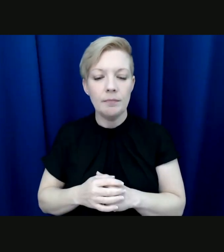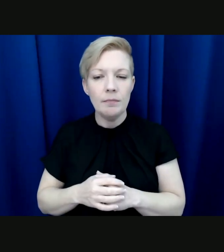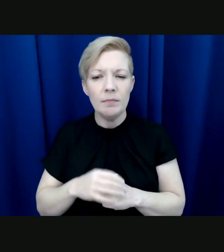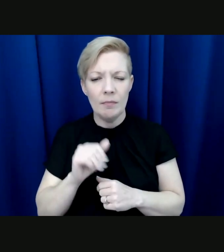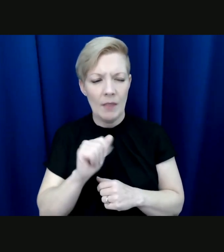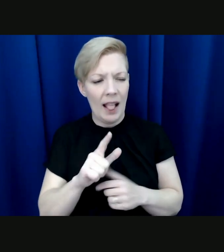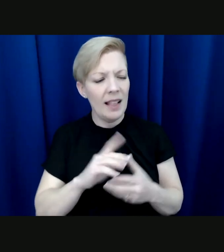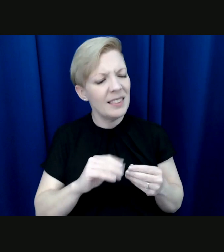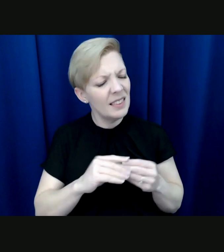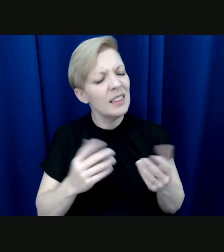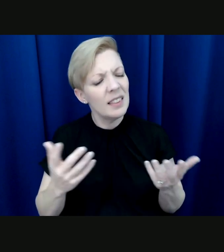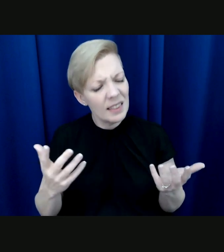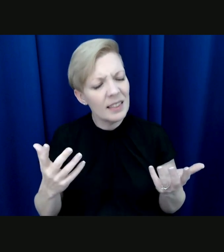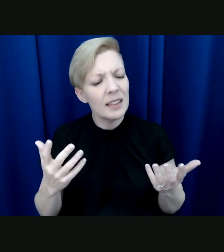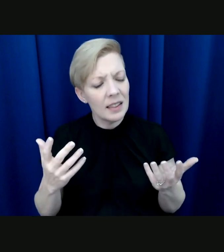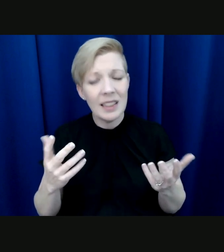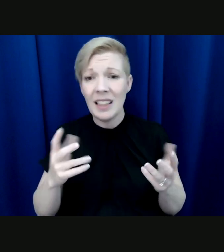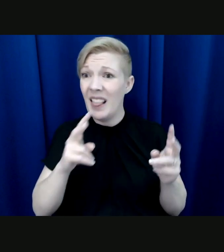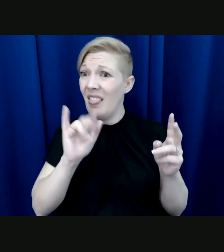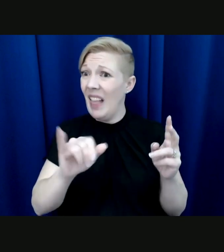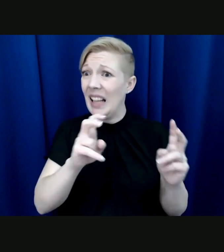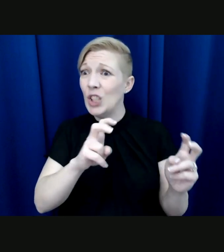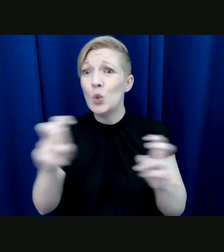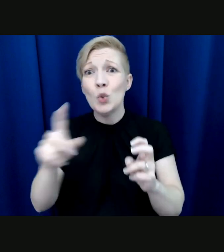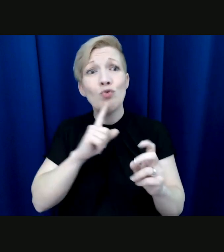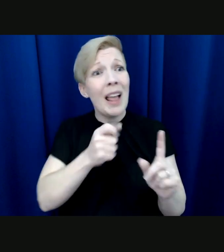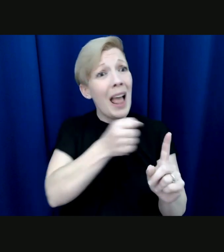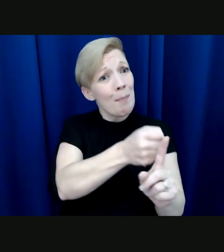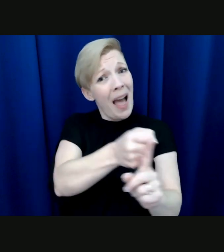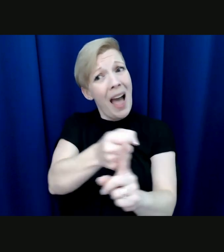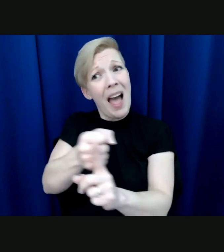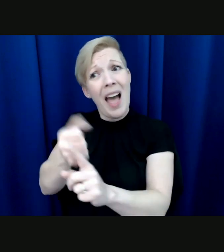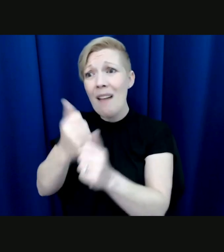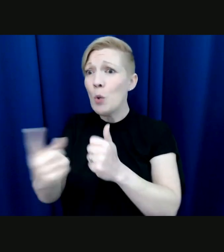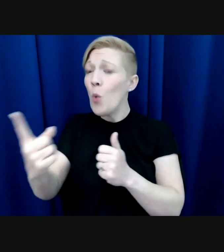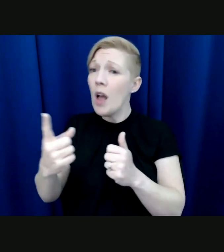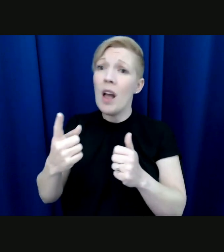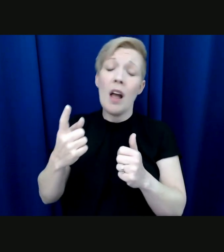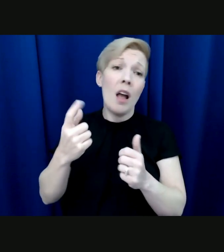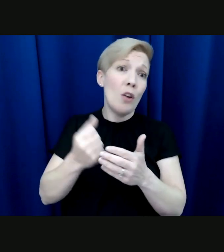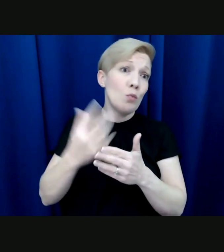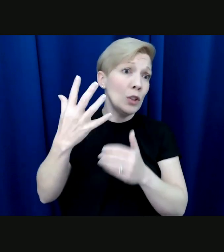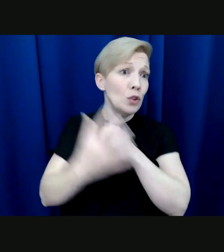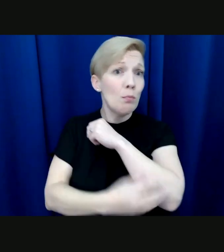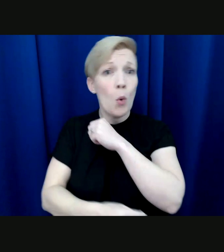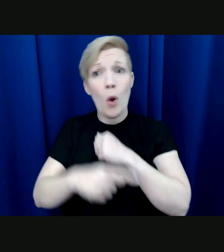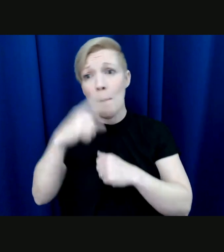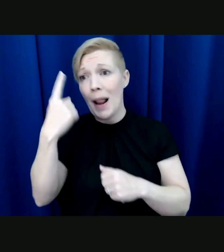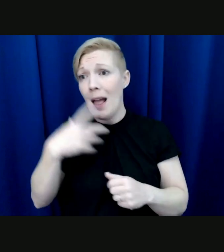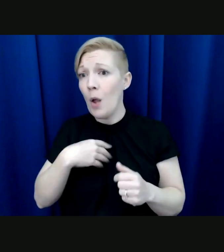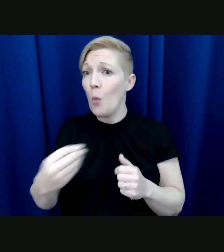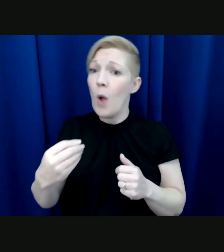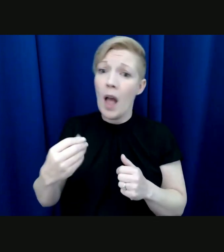It doesn't matter whether you're black, white, male, female, rich, poor. I mean, unfortunately, if you're poor,